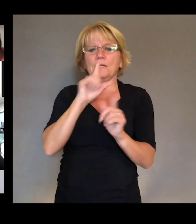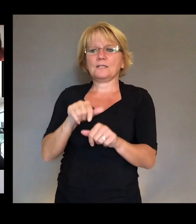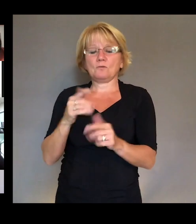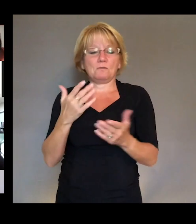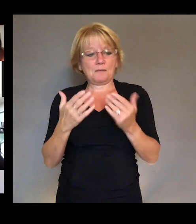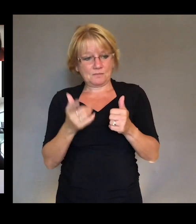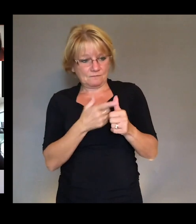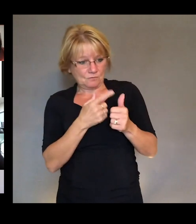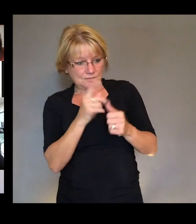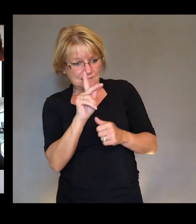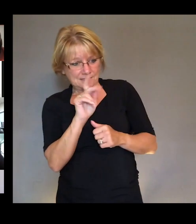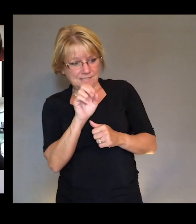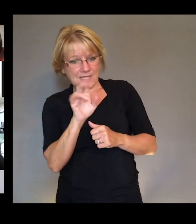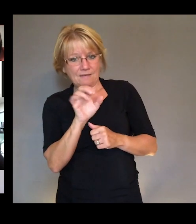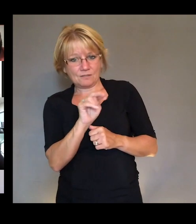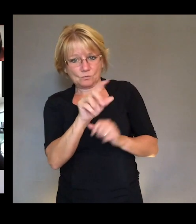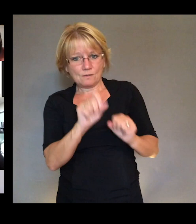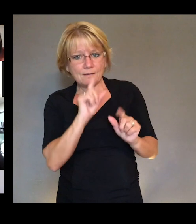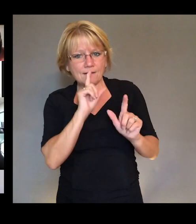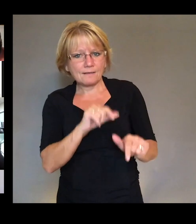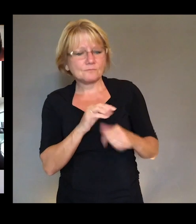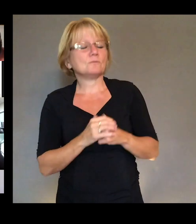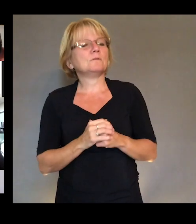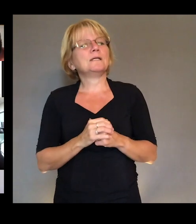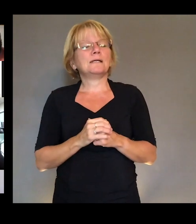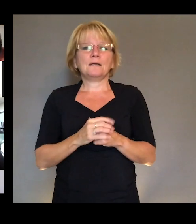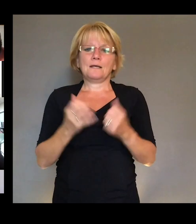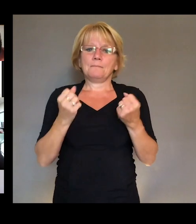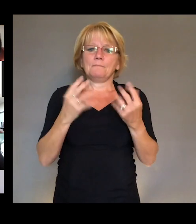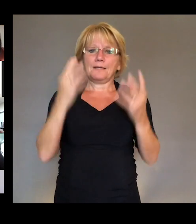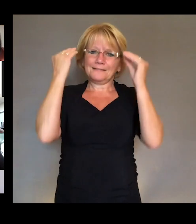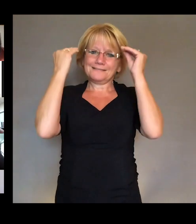and maybe Kevin, if you would wanna start here, but how, you know, so a lot of the teachers